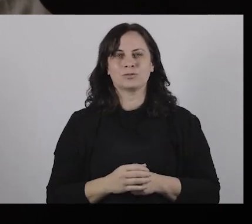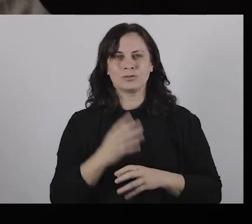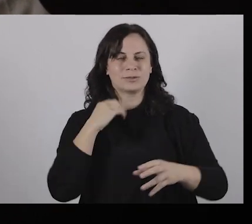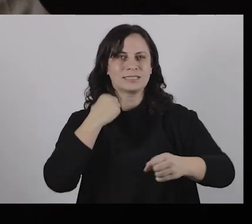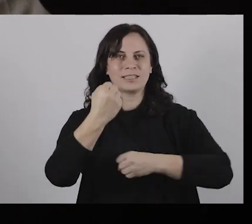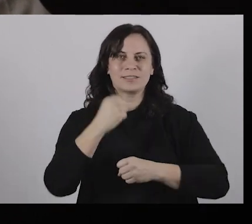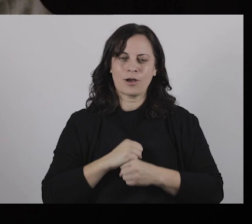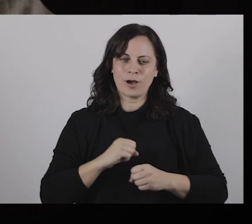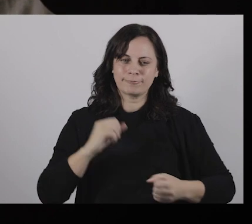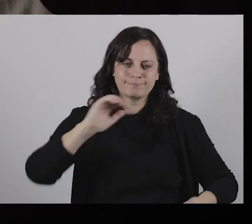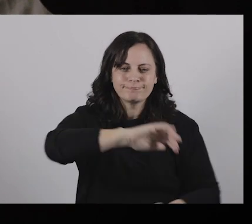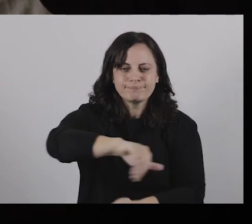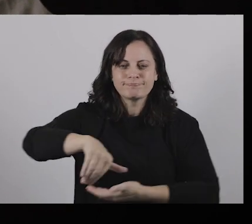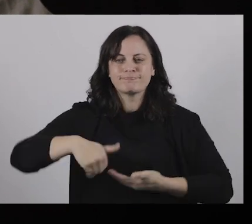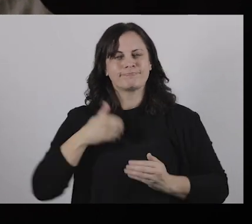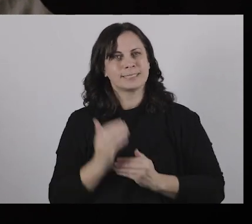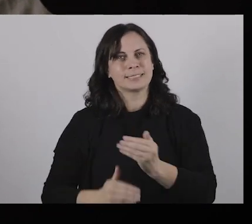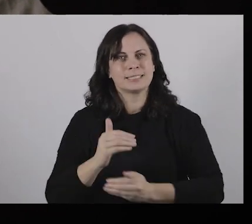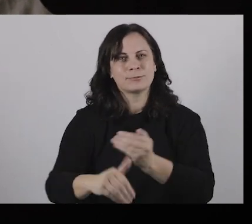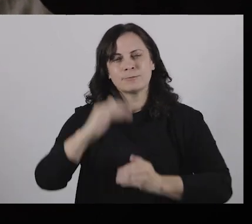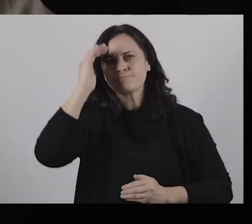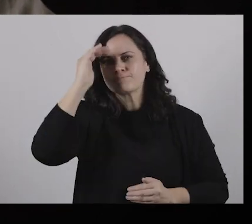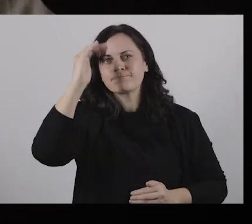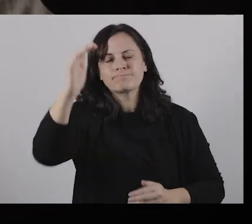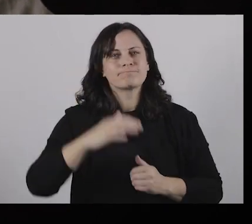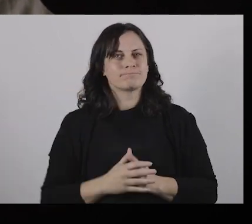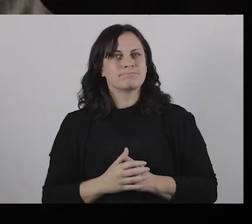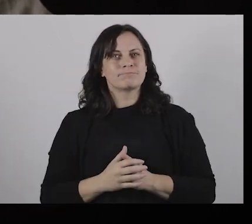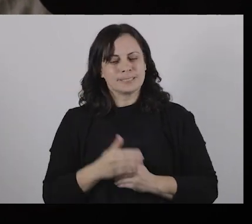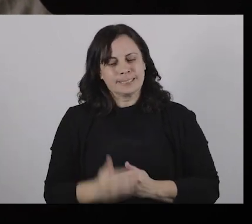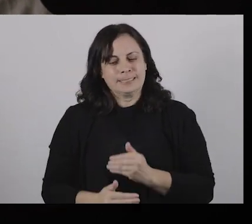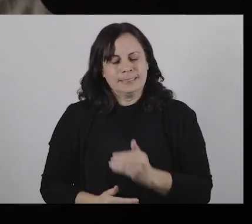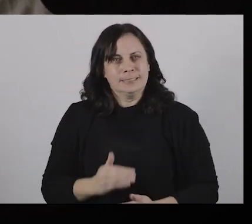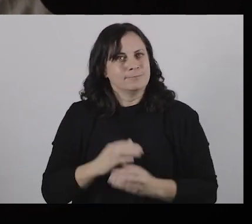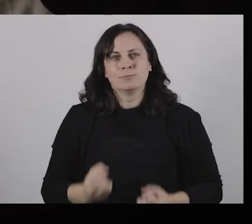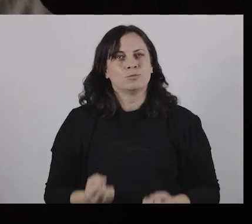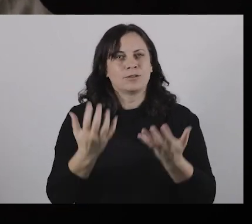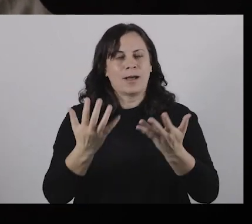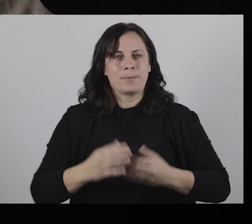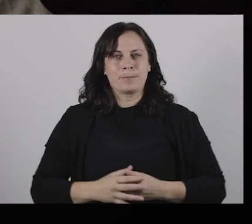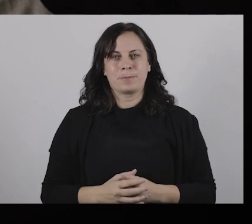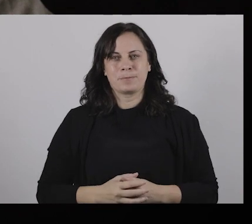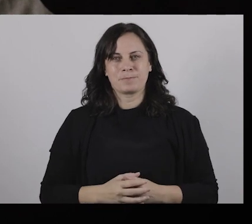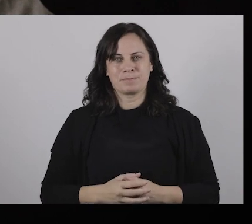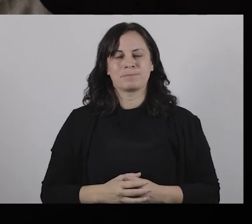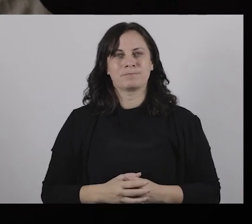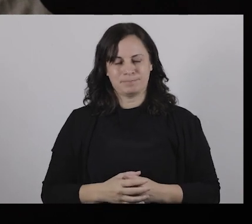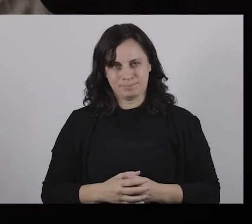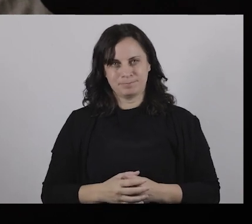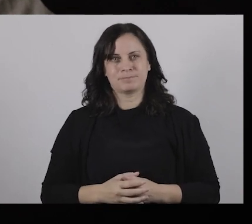'Be steadfast lest you be defeated.'